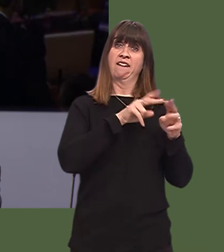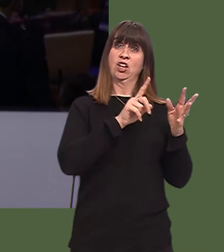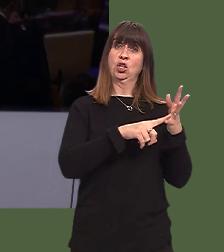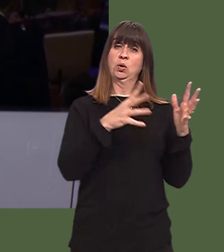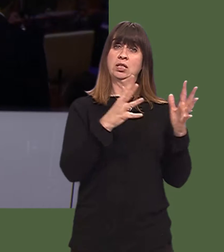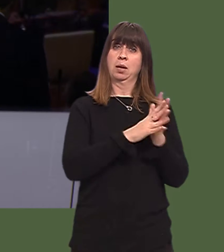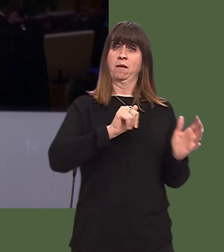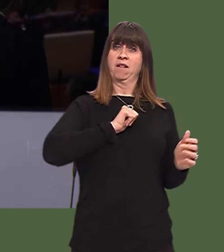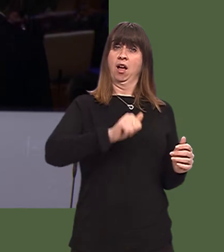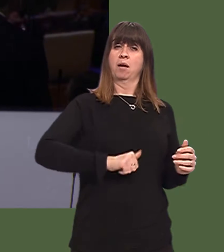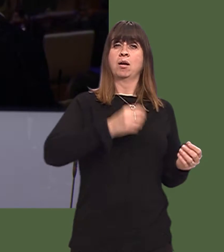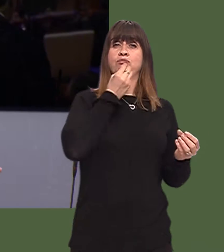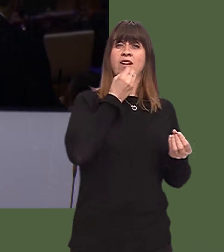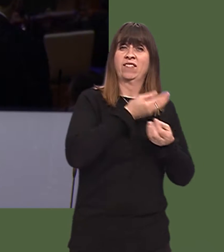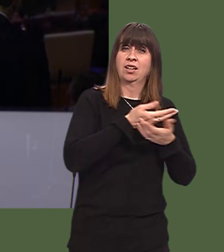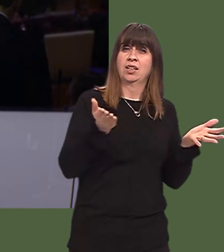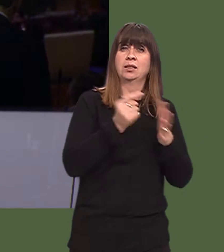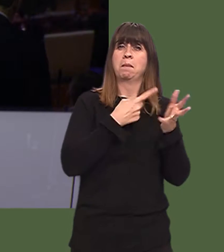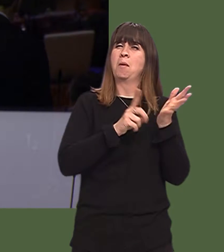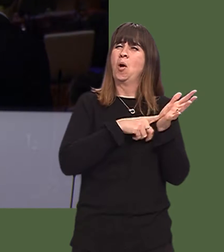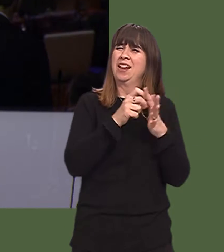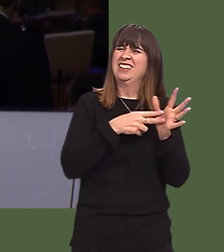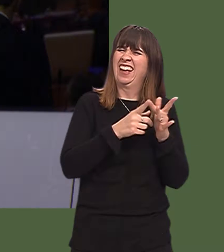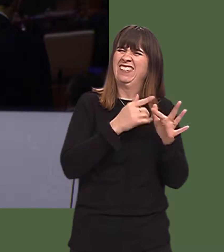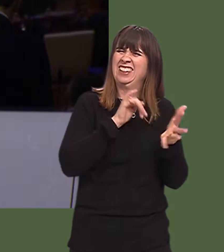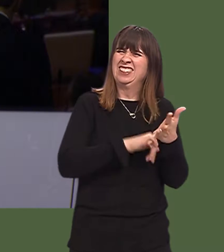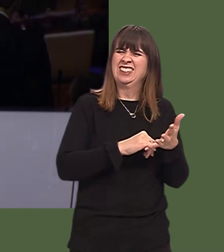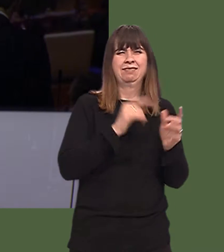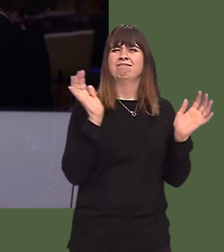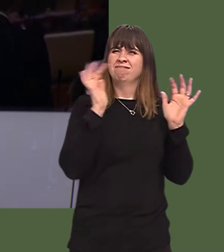farmers breakfast in the Pierhead building, hosted by Paul Daviesóan excellent event, as ever.